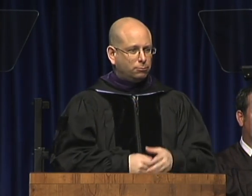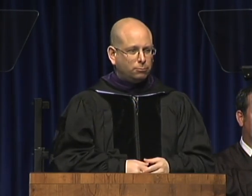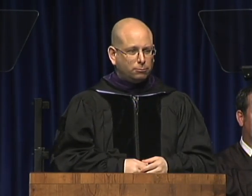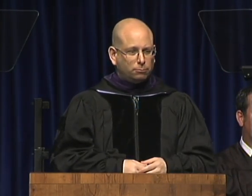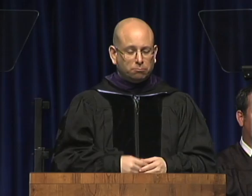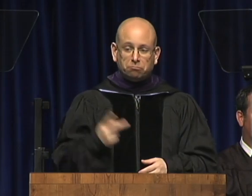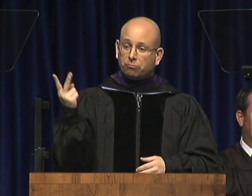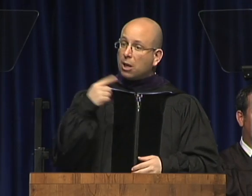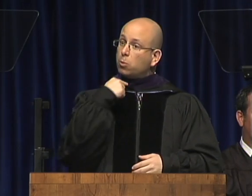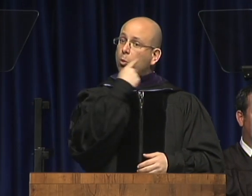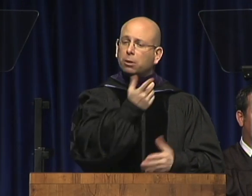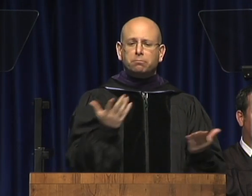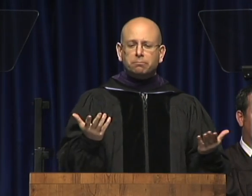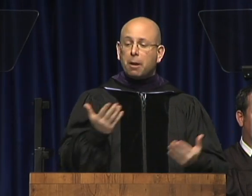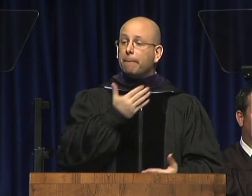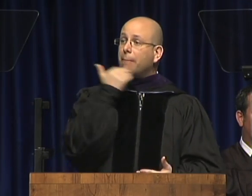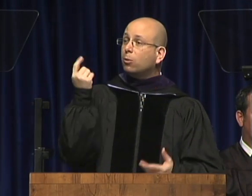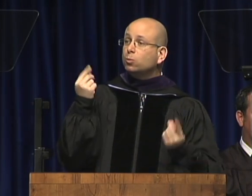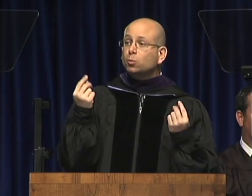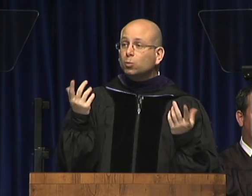how he could avoid hiring the deaf people